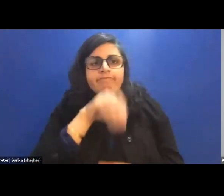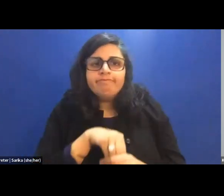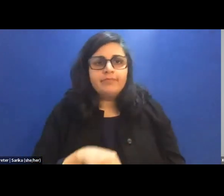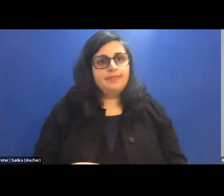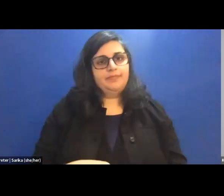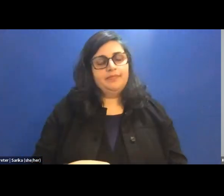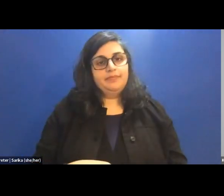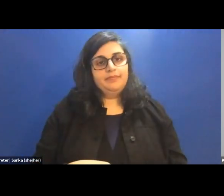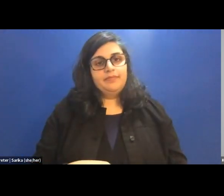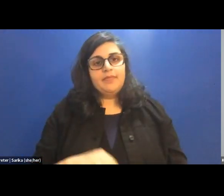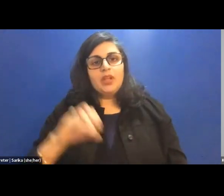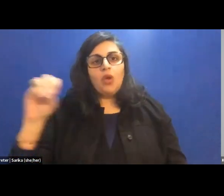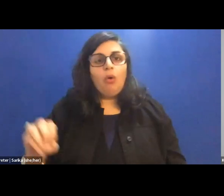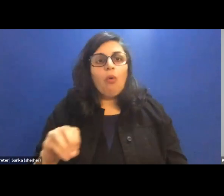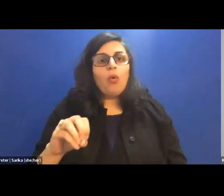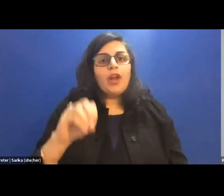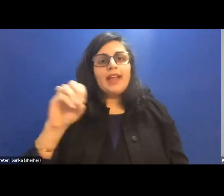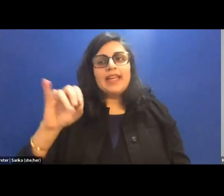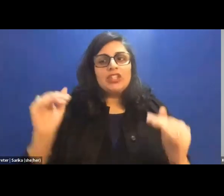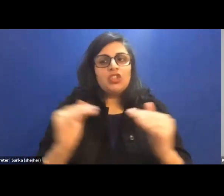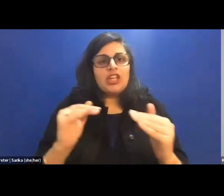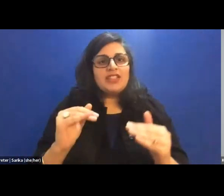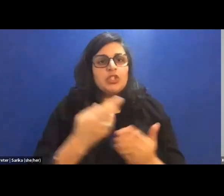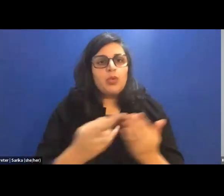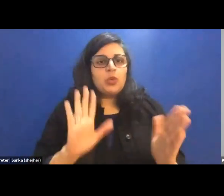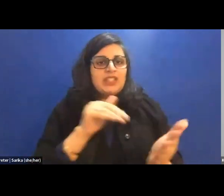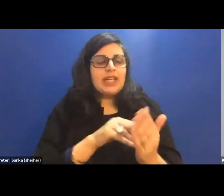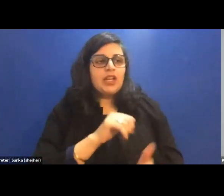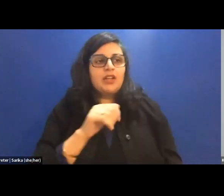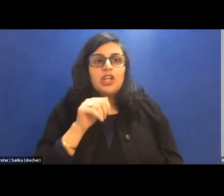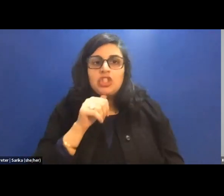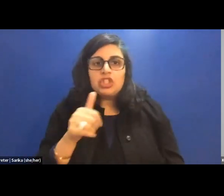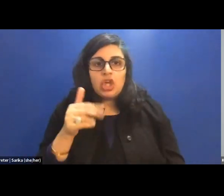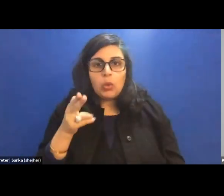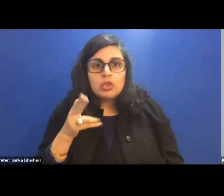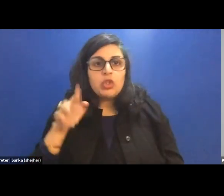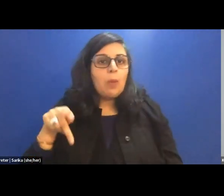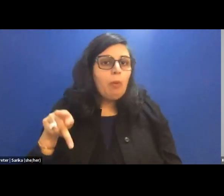alone, the ACLU of Oregon and other Oregon-based organizations including organizations like the Oregon